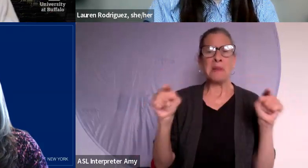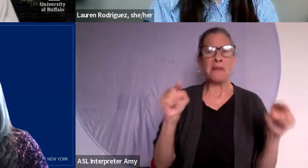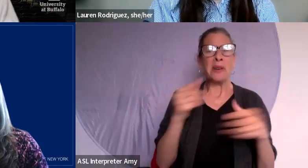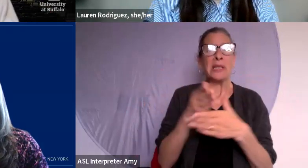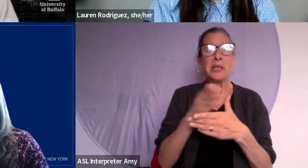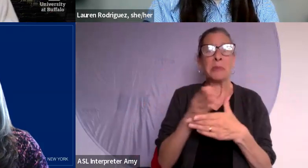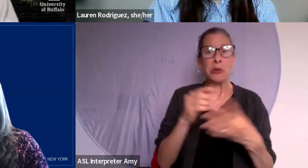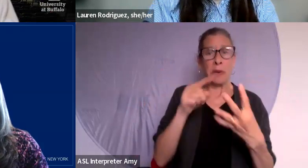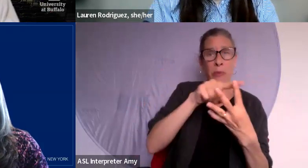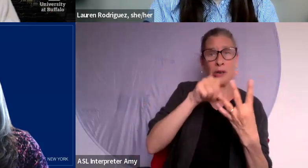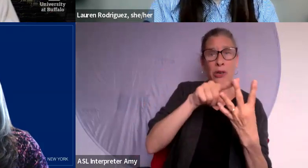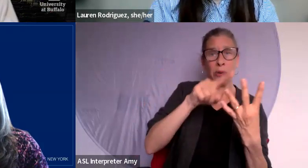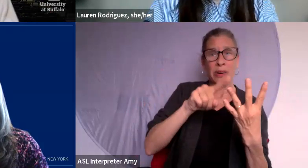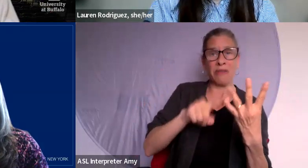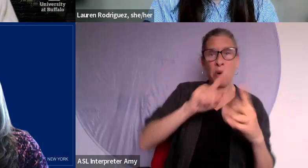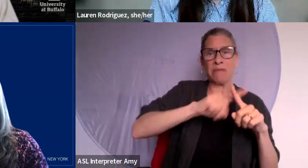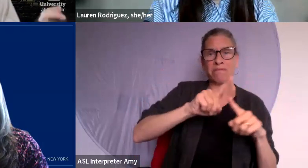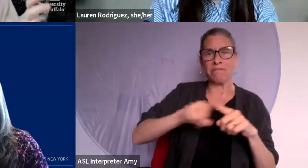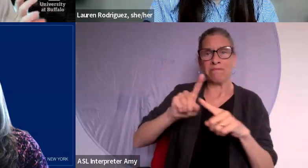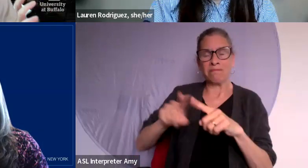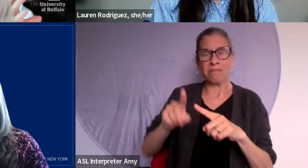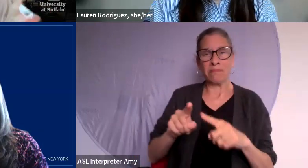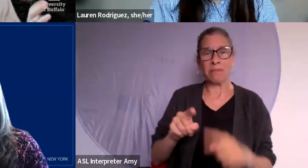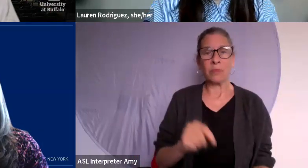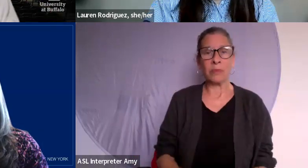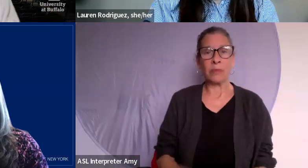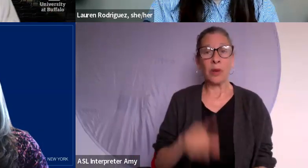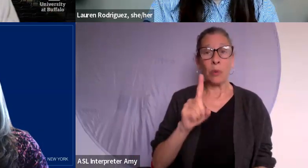four versions. And I want to point out one, one difference in